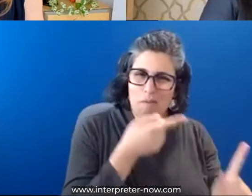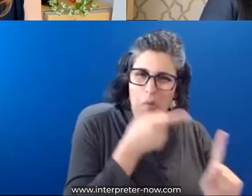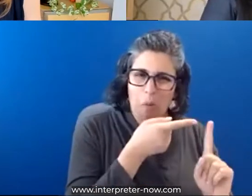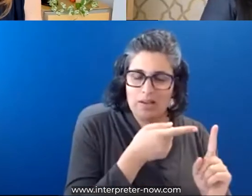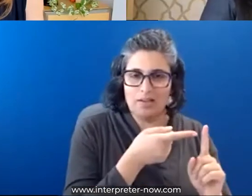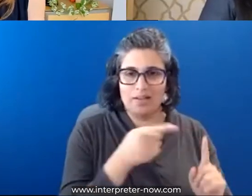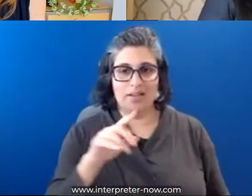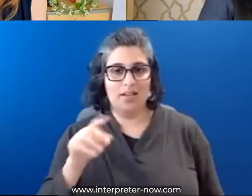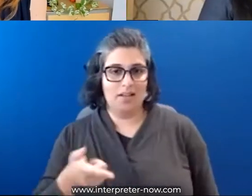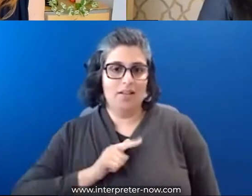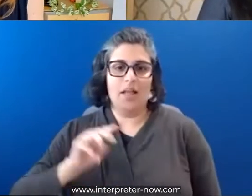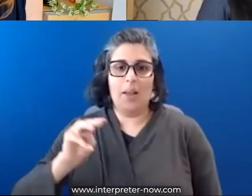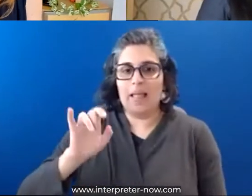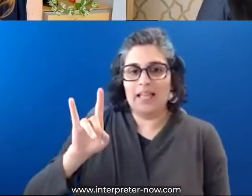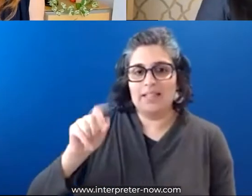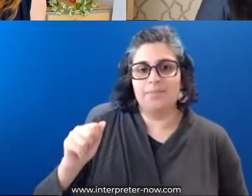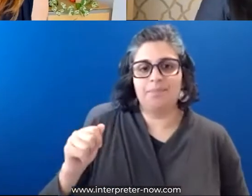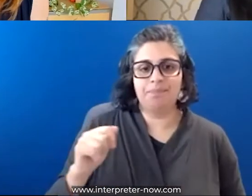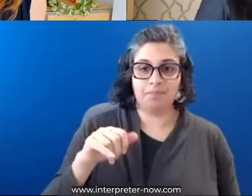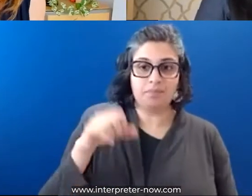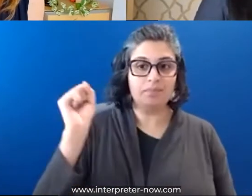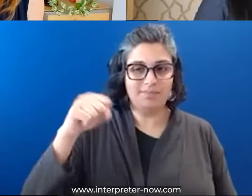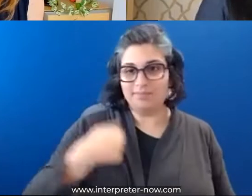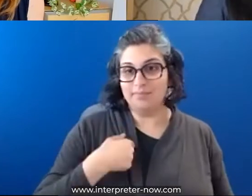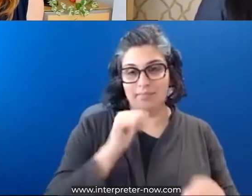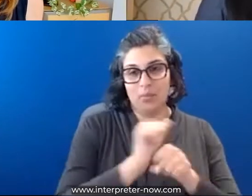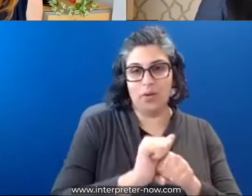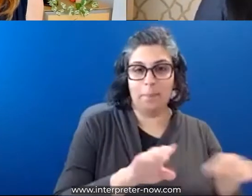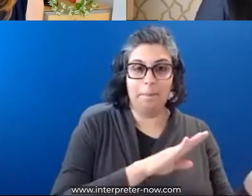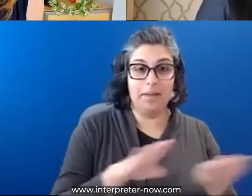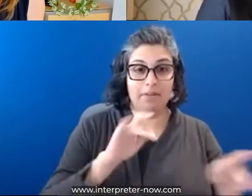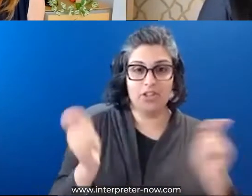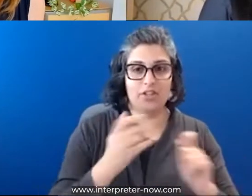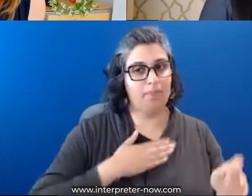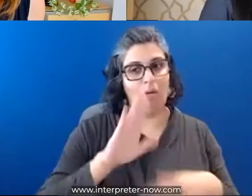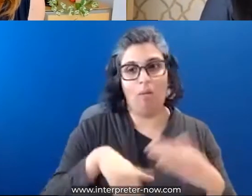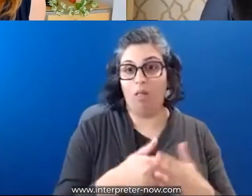I've been working on behavior change my whole life and around social impact.